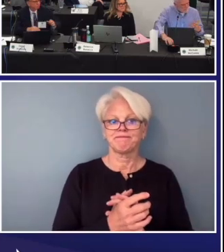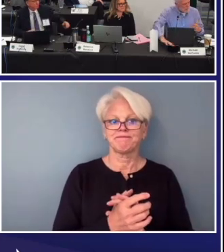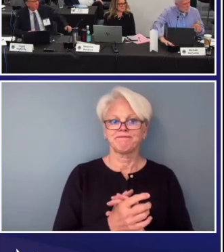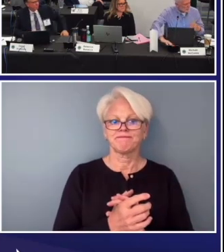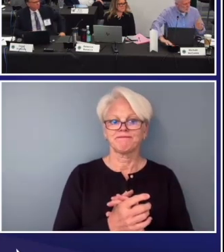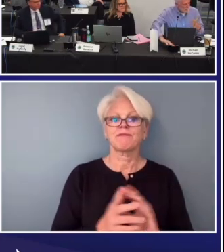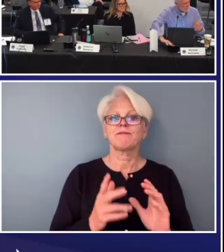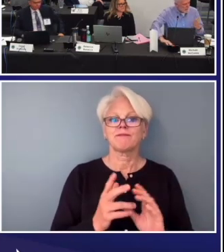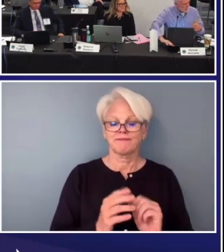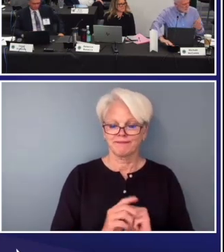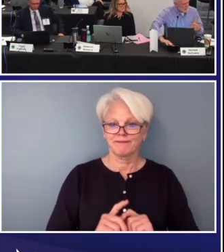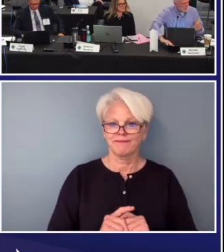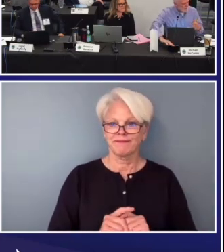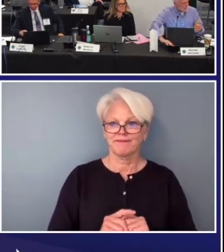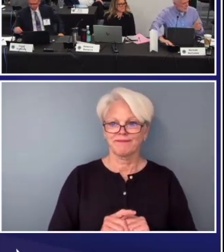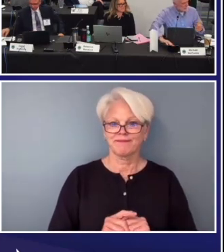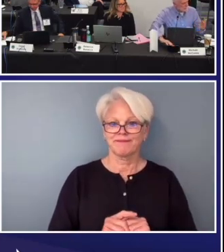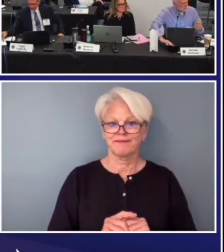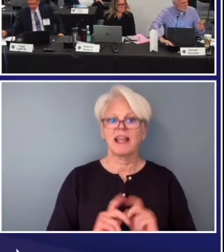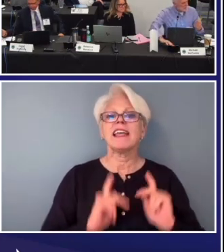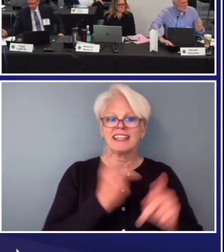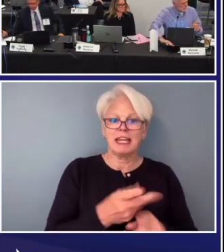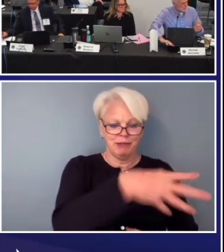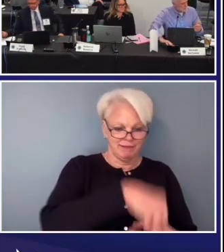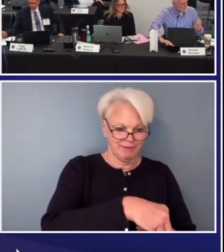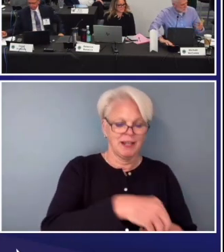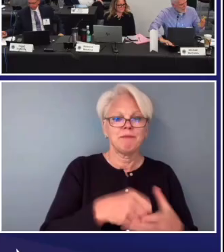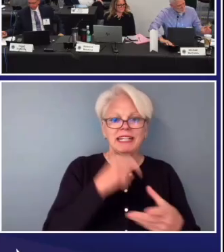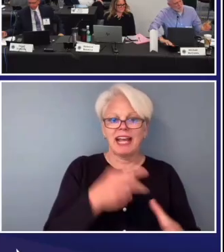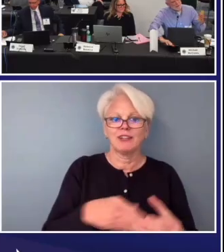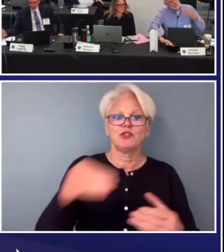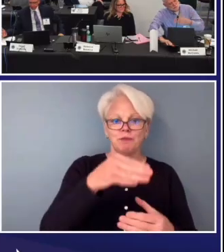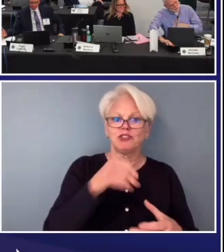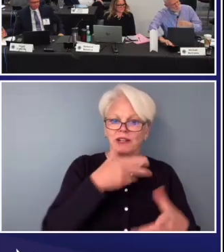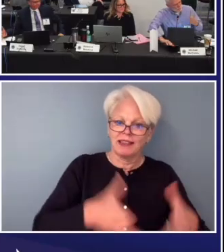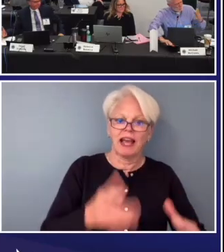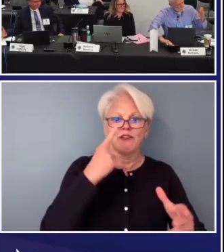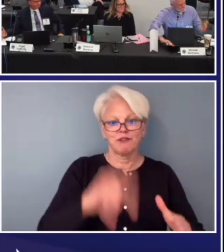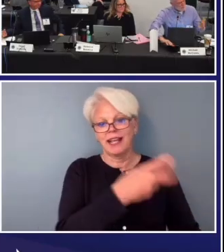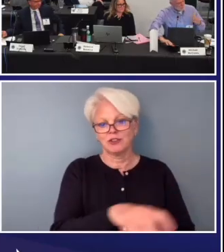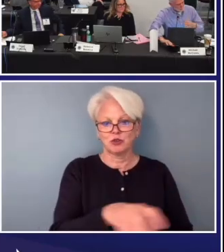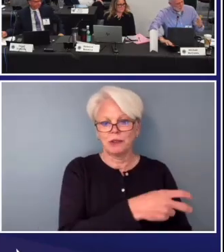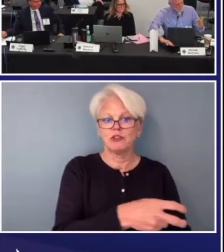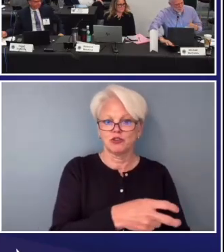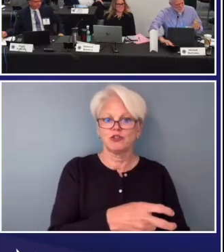combined or contained, but not so much that it doesn't allow for that switch from, uh,